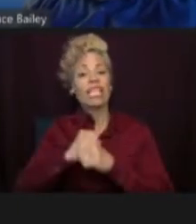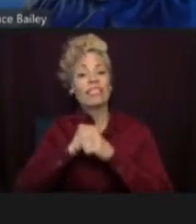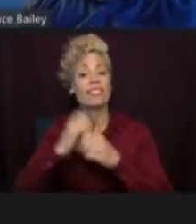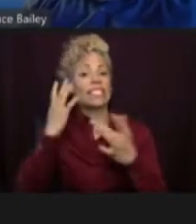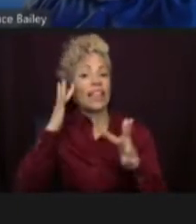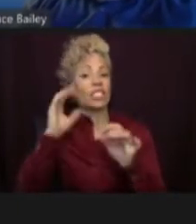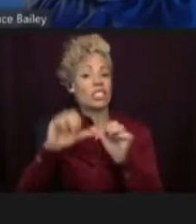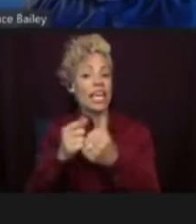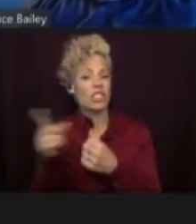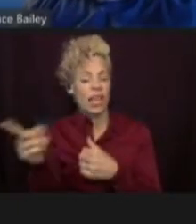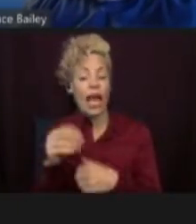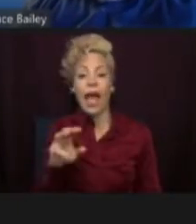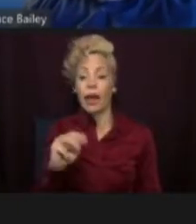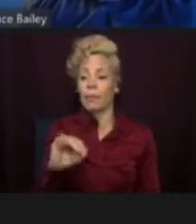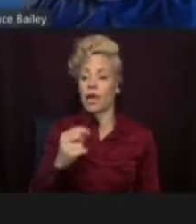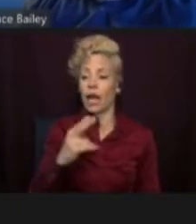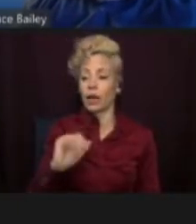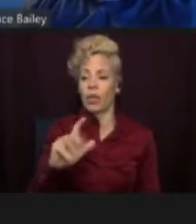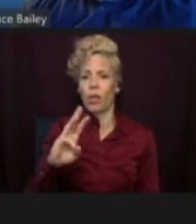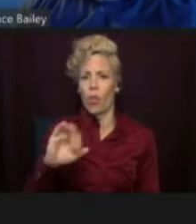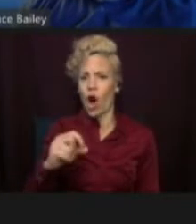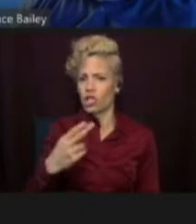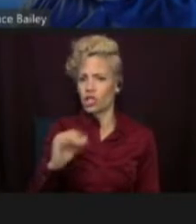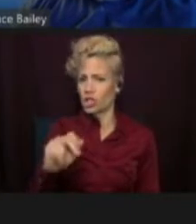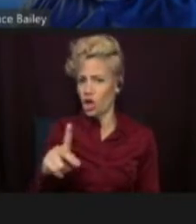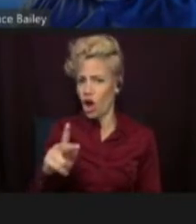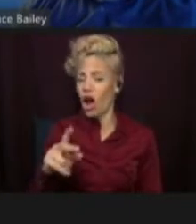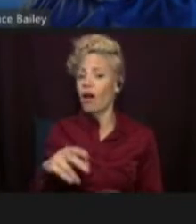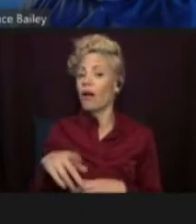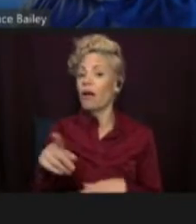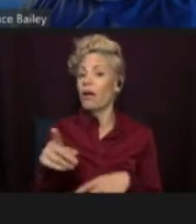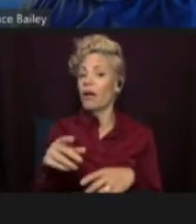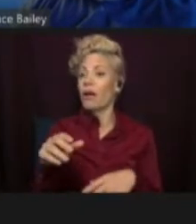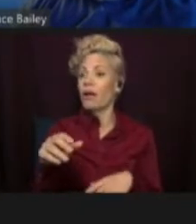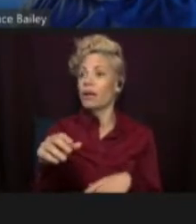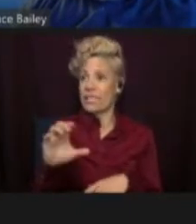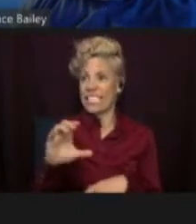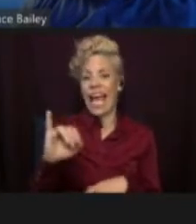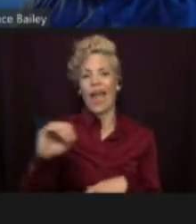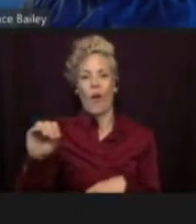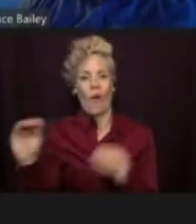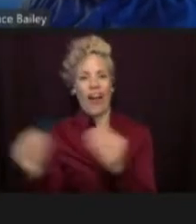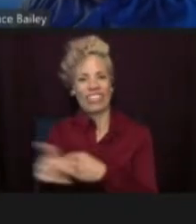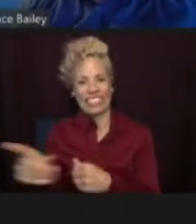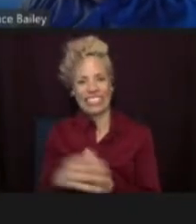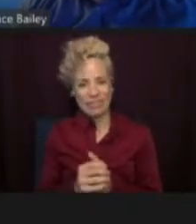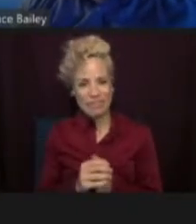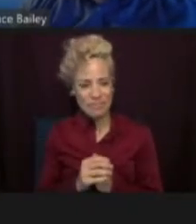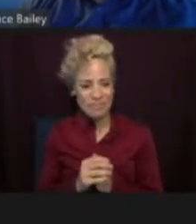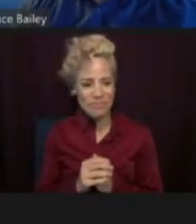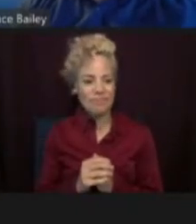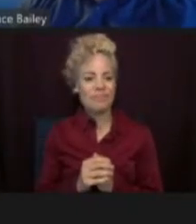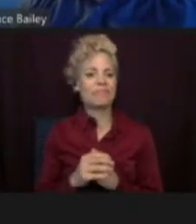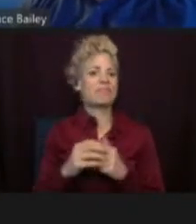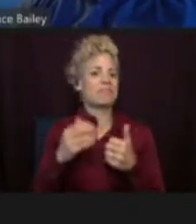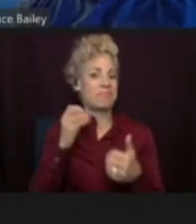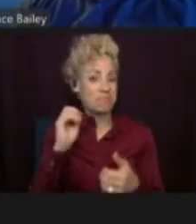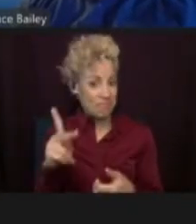and Mr. Michael Waschull, acting IC from CIO's office. Okay? So that is a security issue.